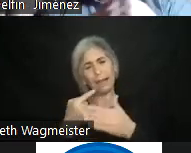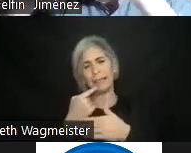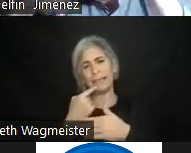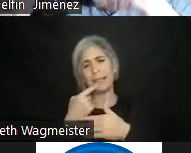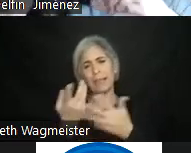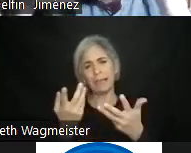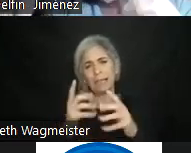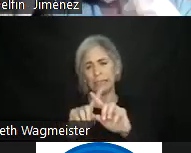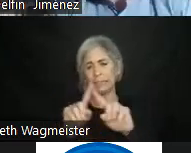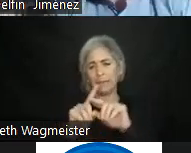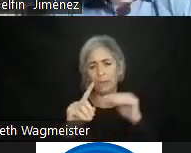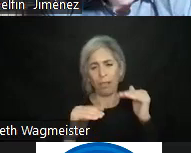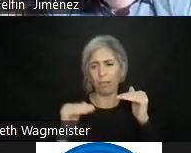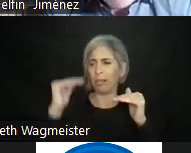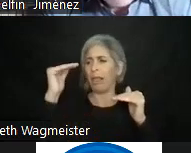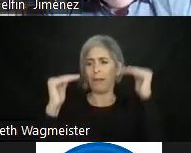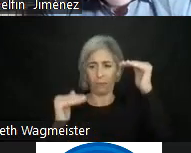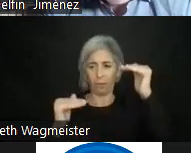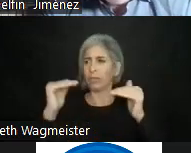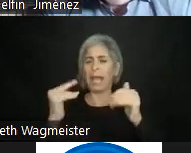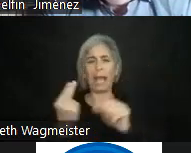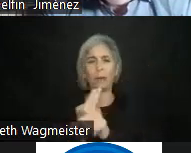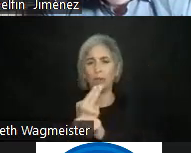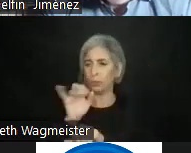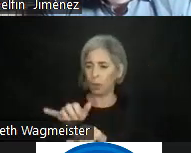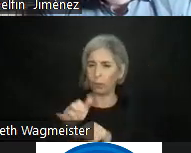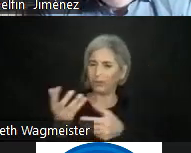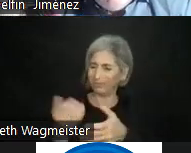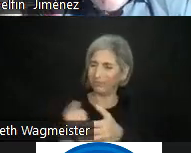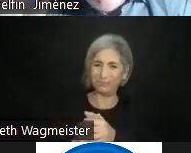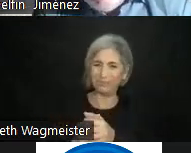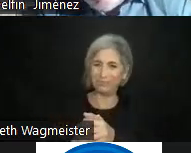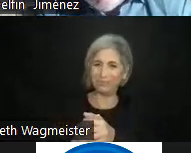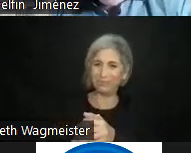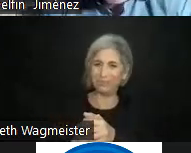levels and how to use it. The starting point, the target.